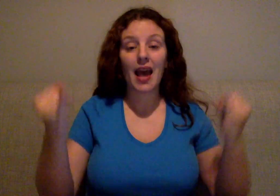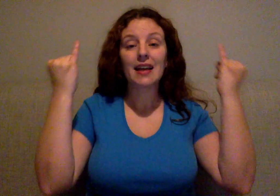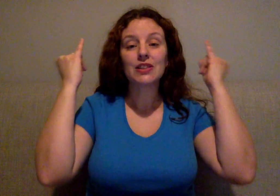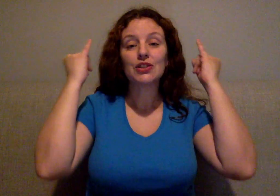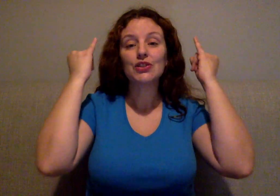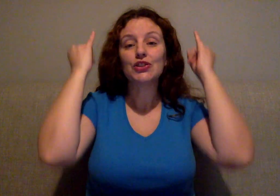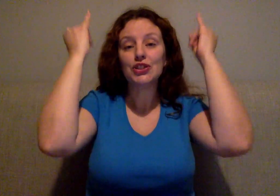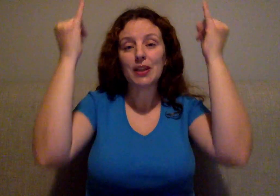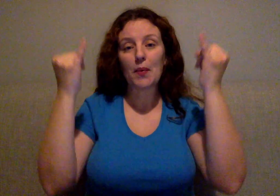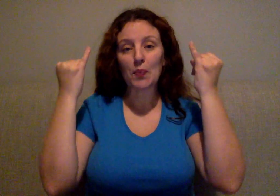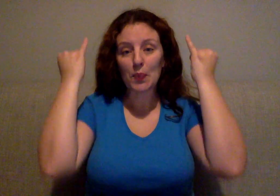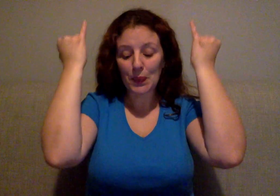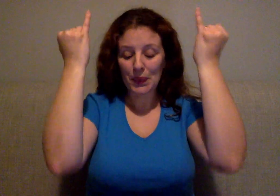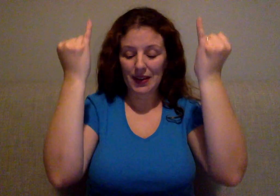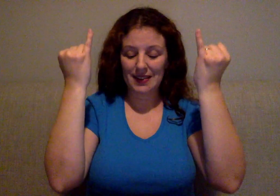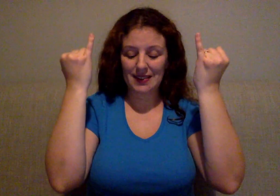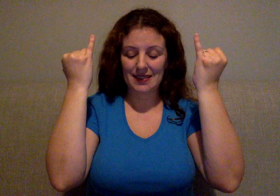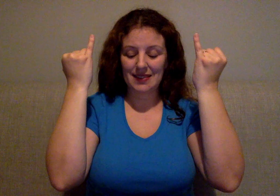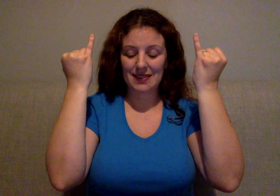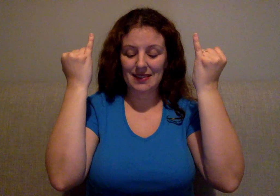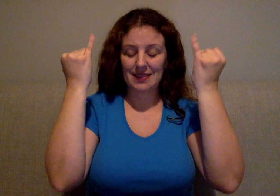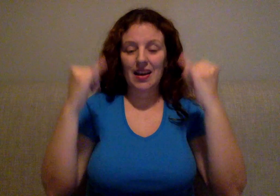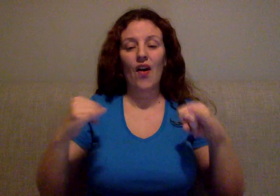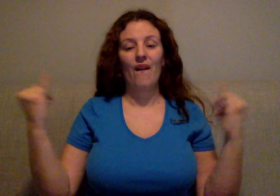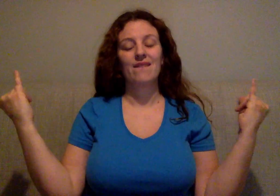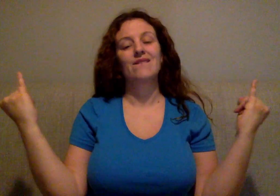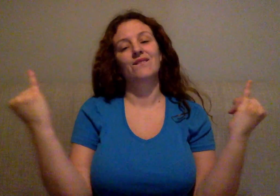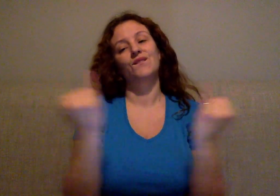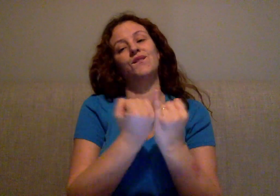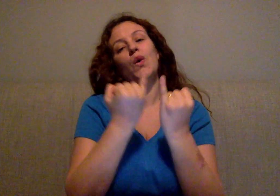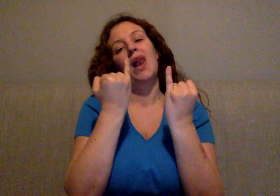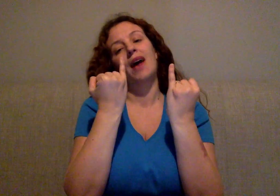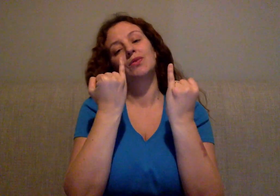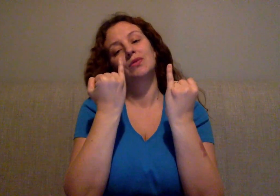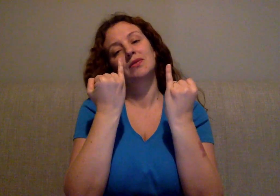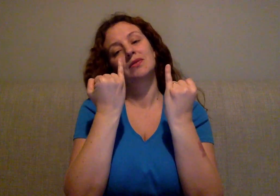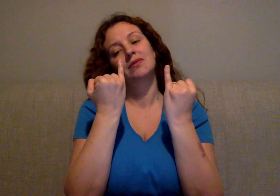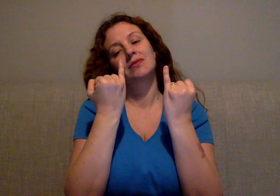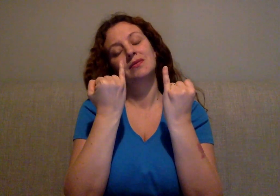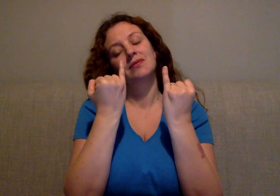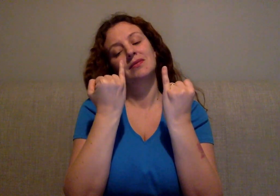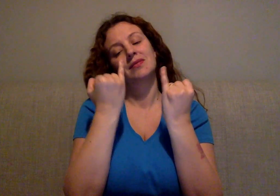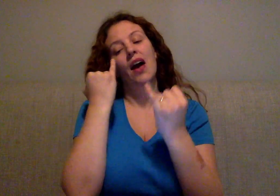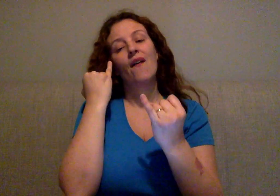SHEEP FALLOUT